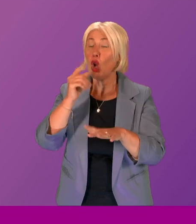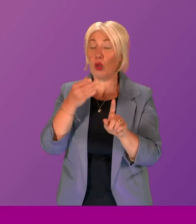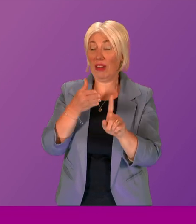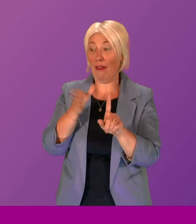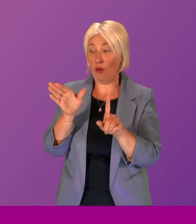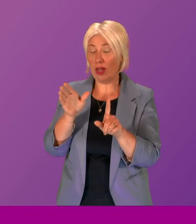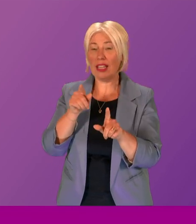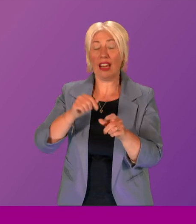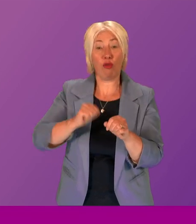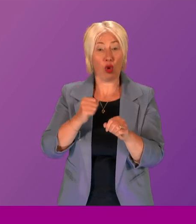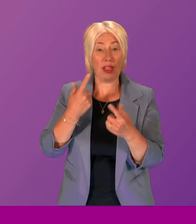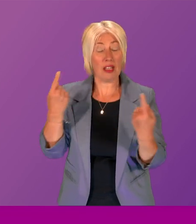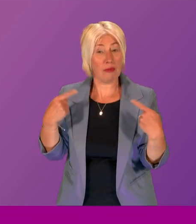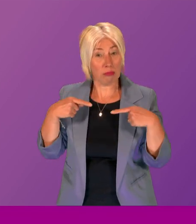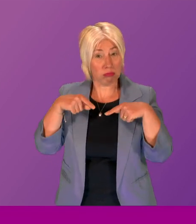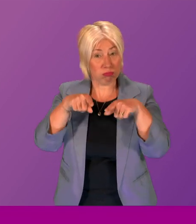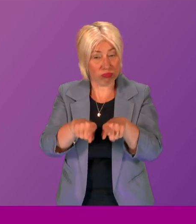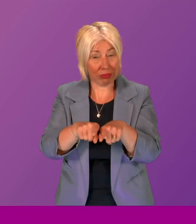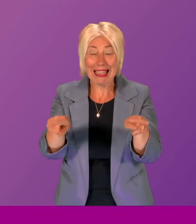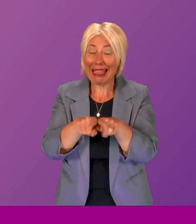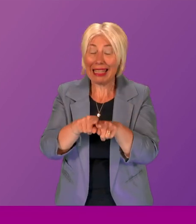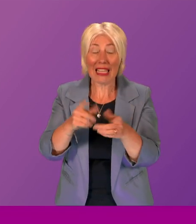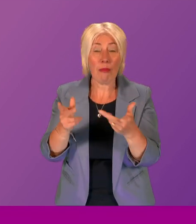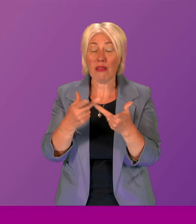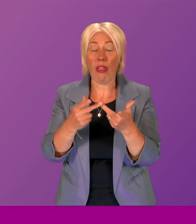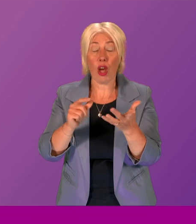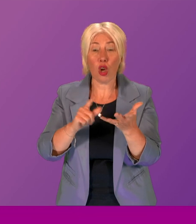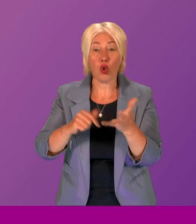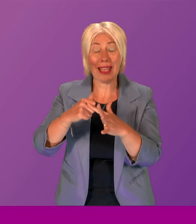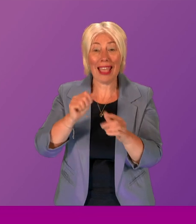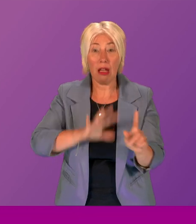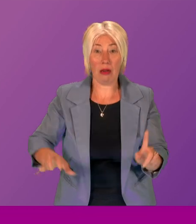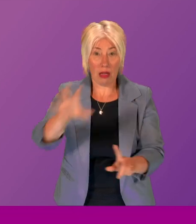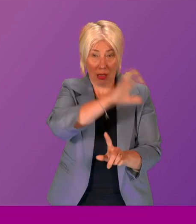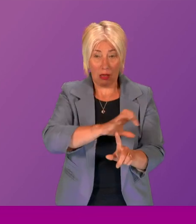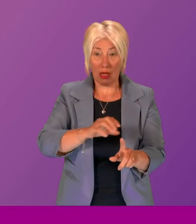kept pace with other parts of the UK on regulations of this nature. Yesterday,